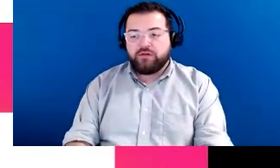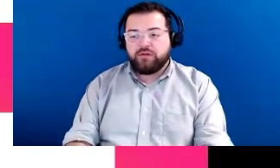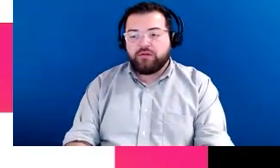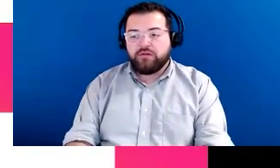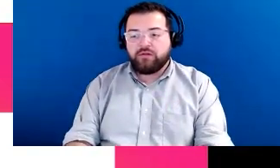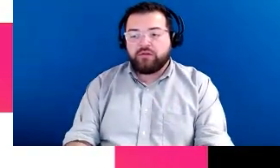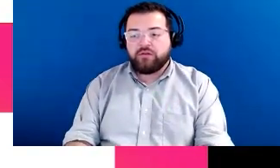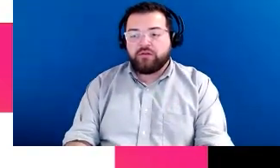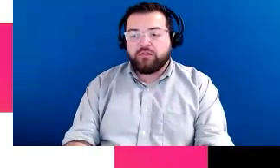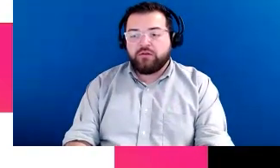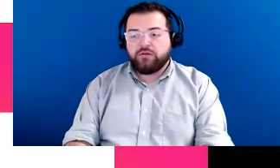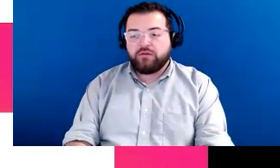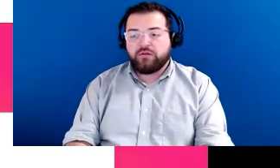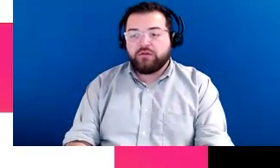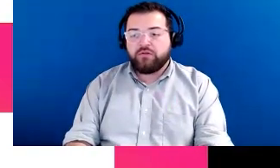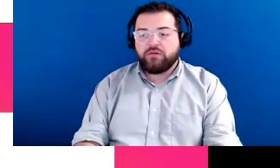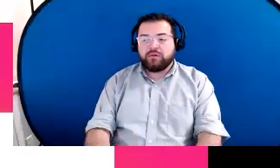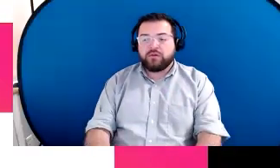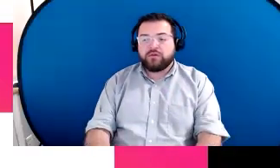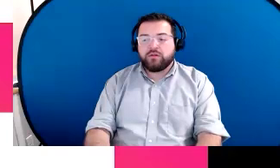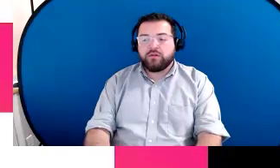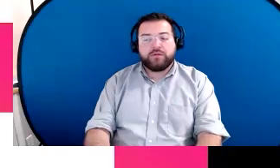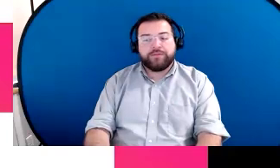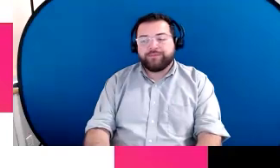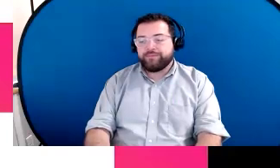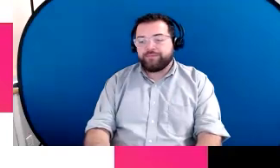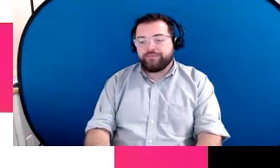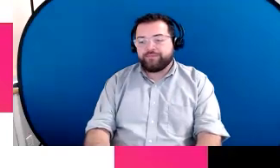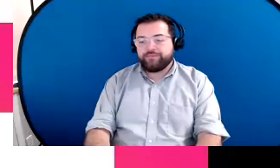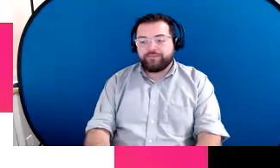Okay. And as I mentioned earlier, you know,